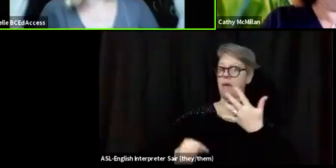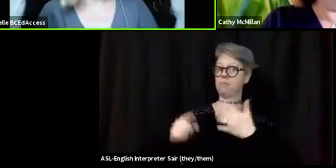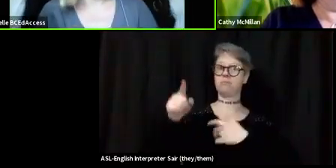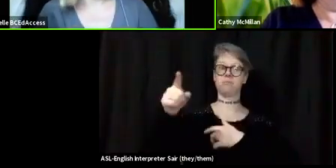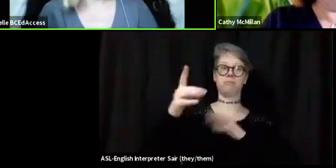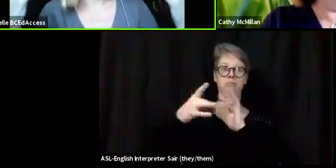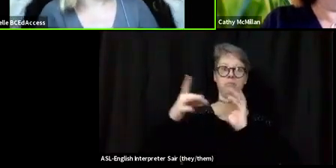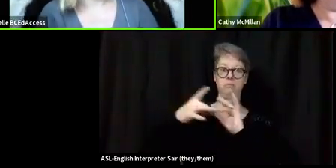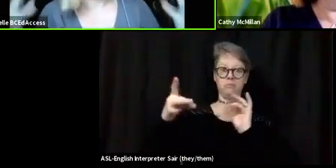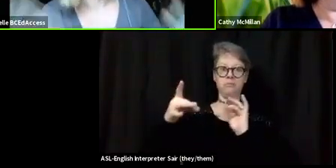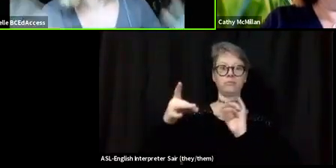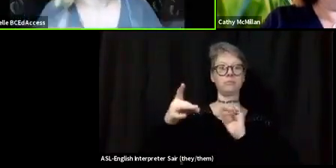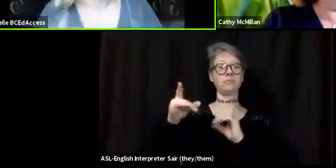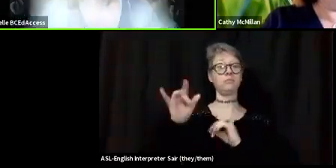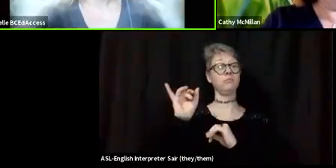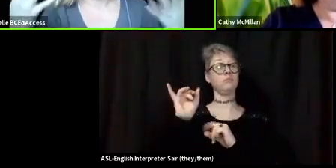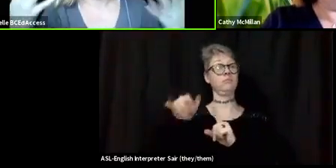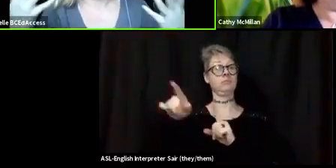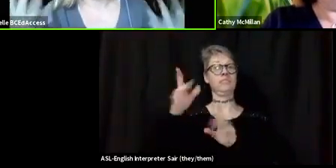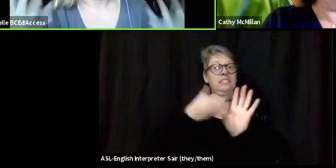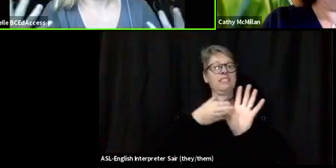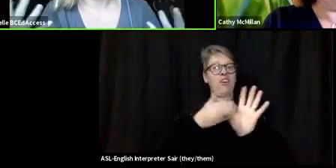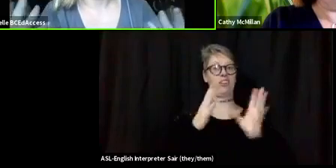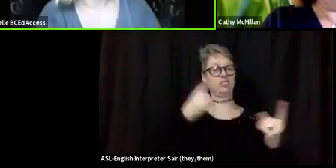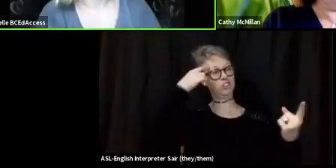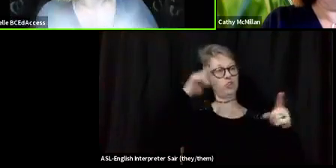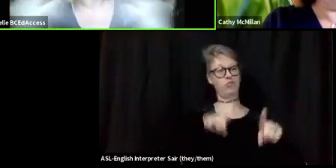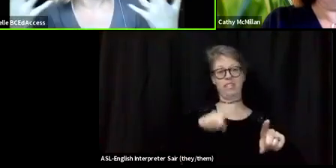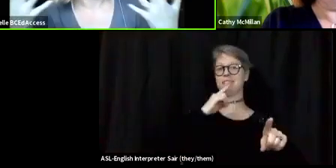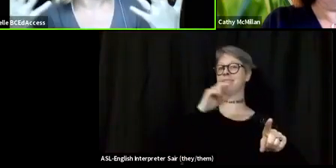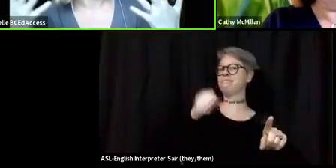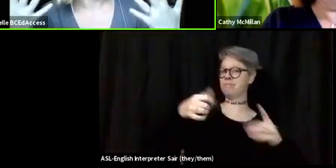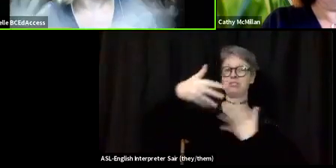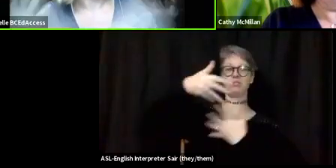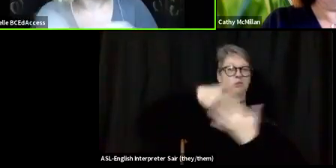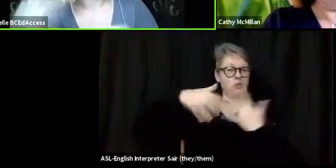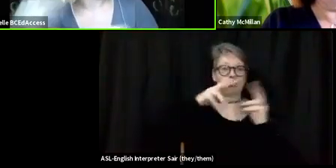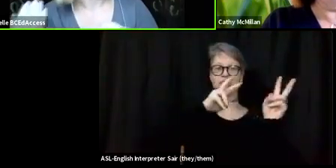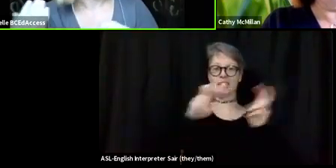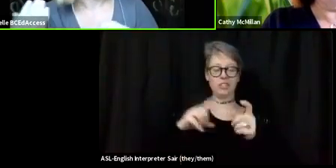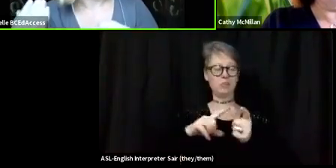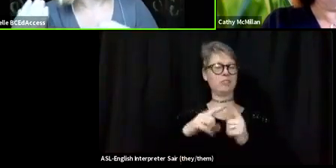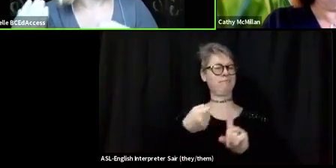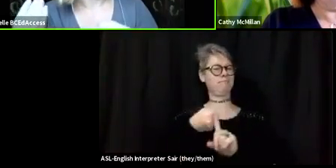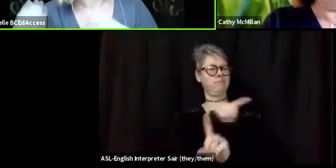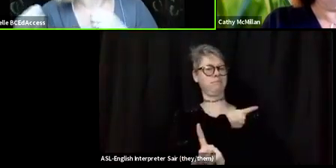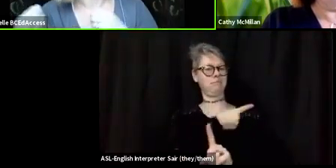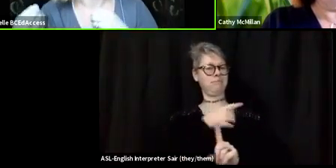huge red flags here. We even though. psychologists was like Yes they we have some social issues we